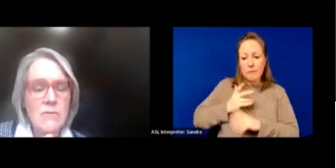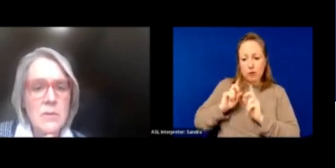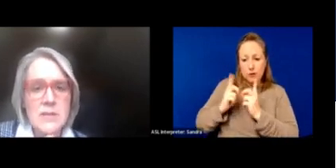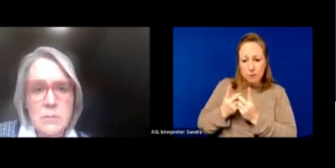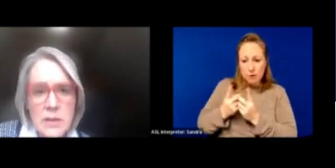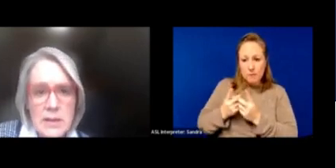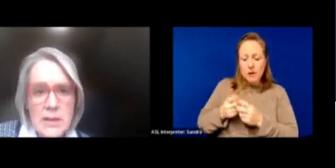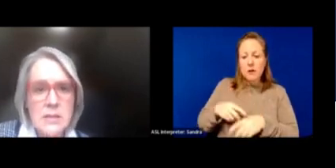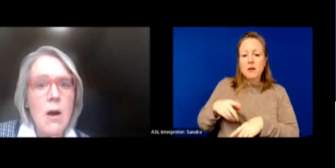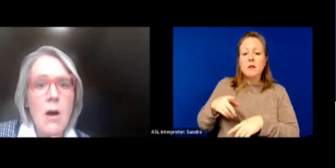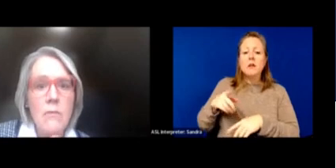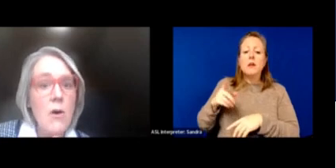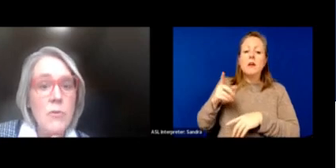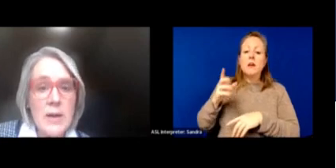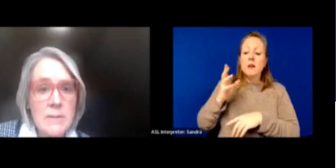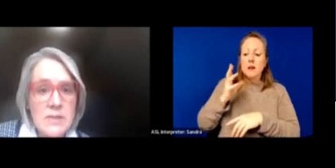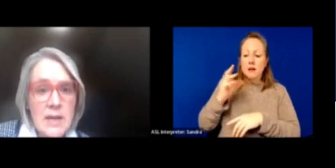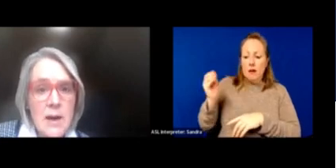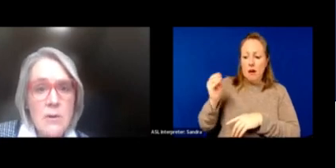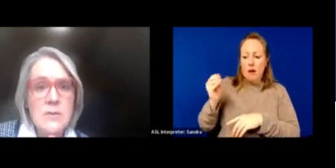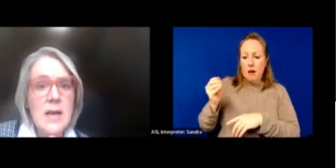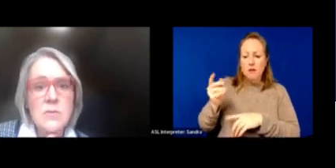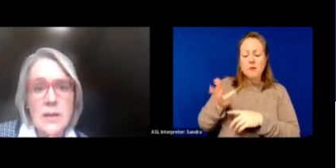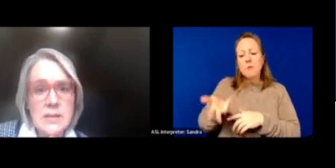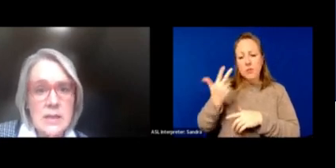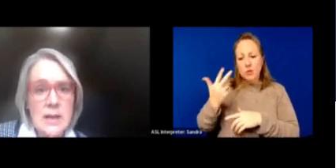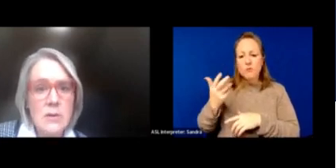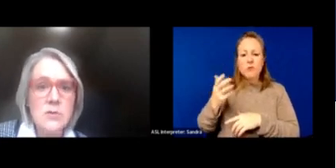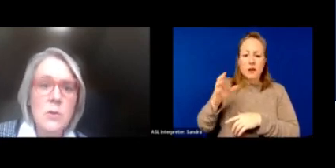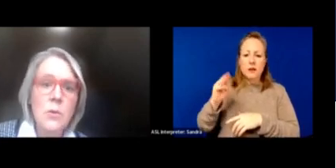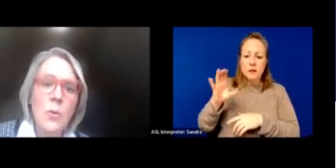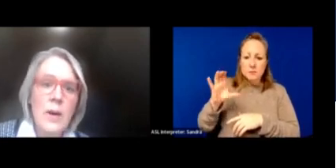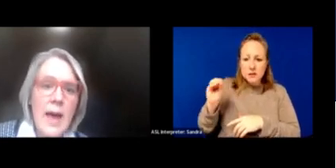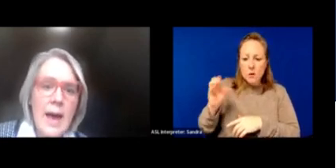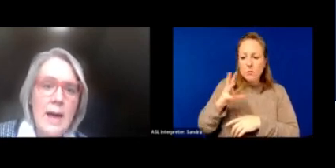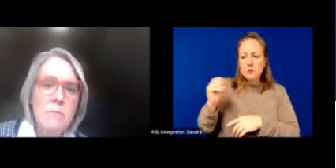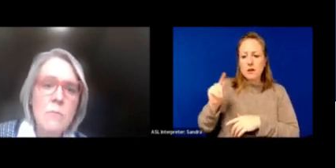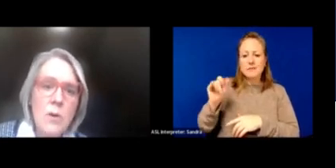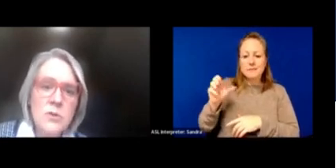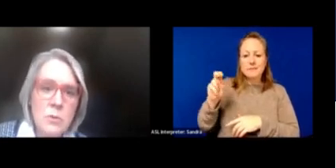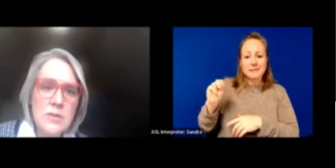development disabilities, there are three MCOs, as well as TennCare. So we had multiple